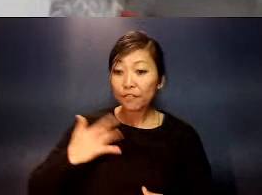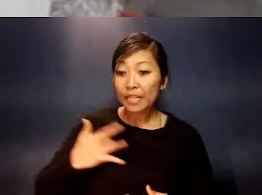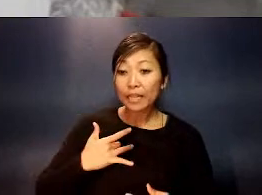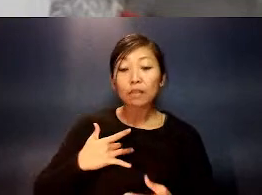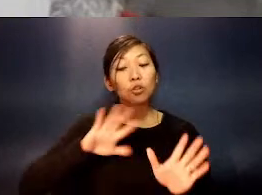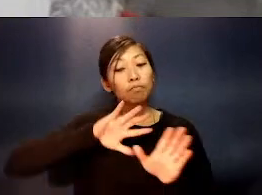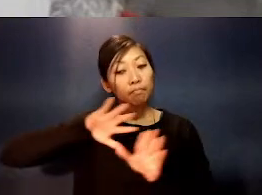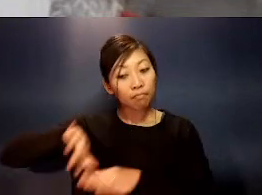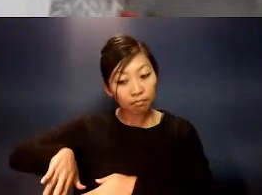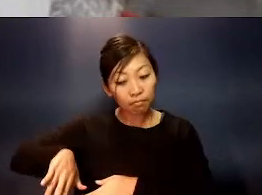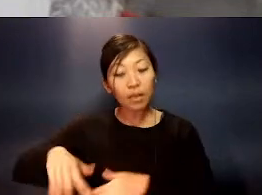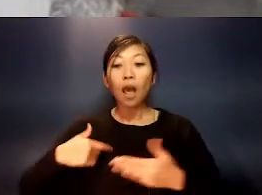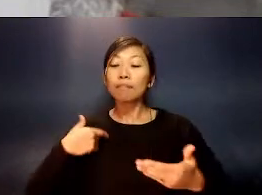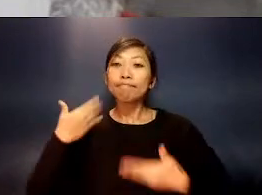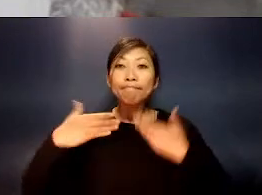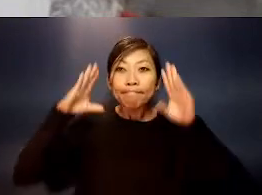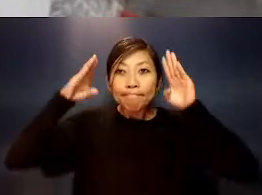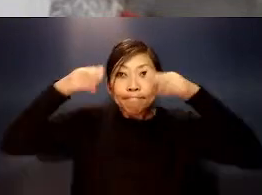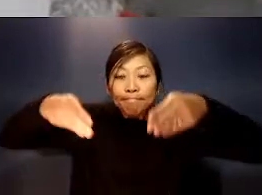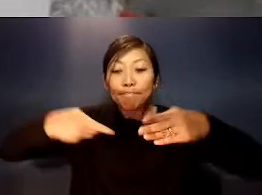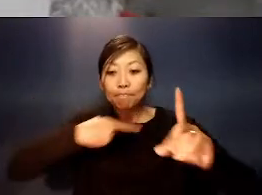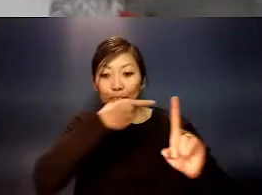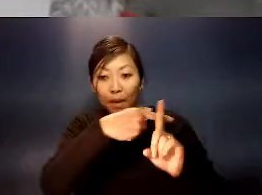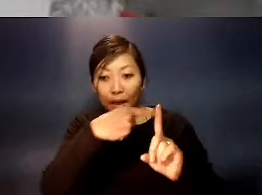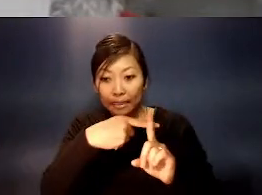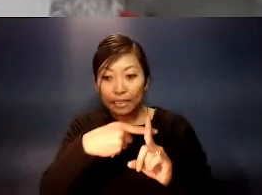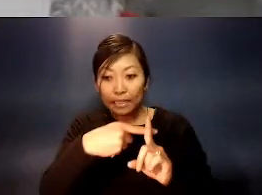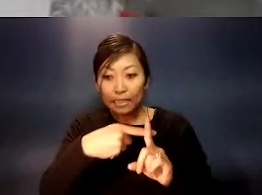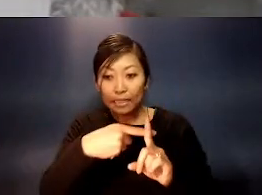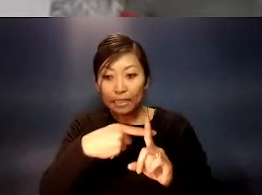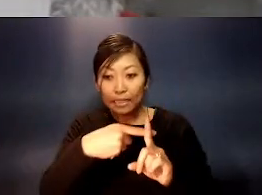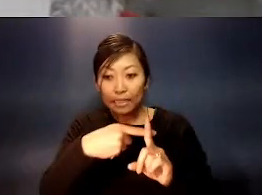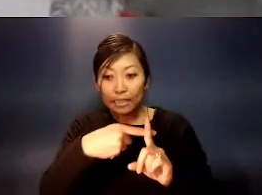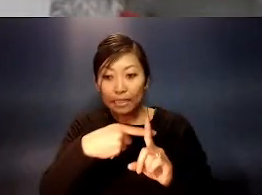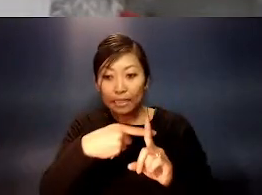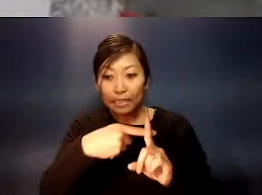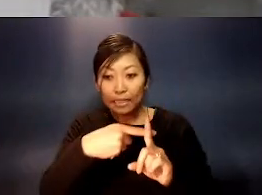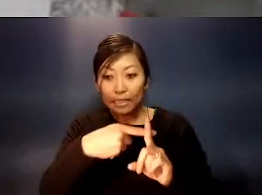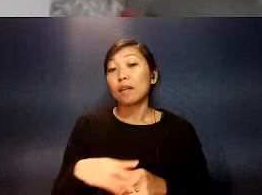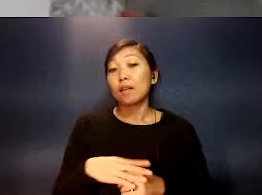IF ANY OTHER DEPARTMENT WAS OPERATING THE SAME WAY AS OUR POLICE DEPARTMENT, MY CONSTITUENTS WOULD BE UP IN